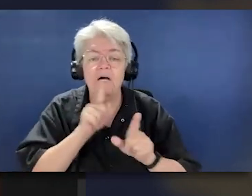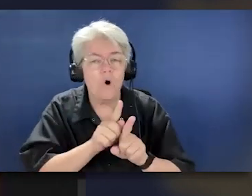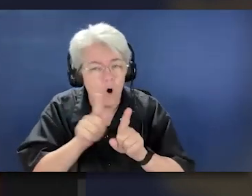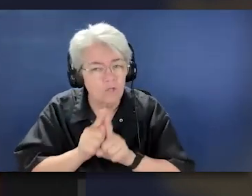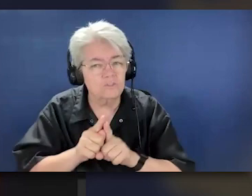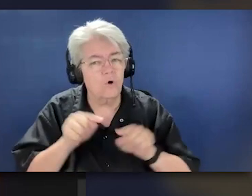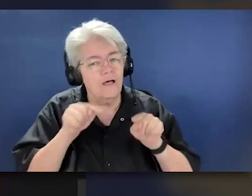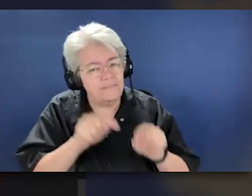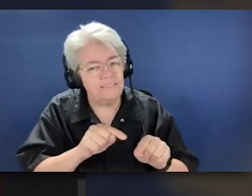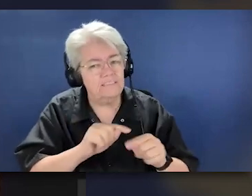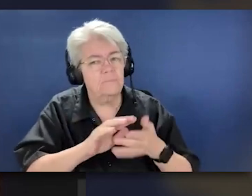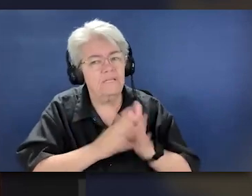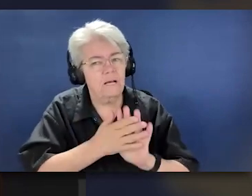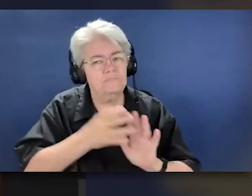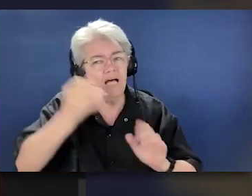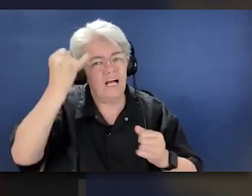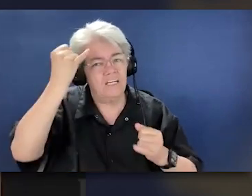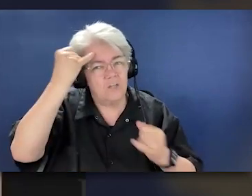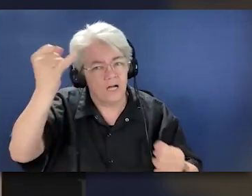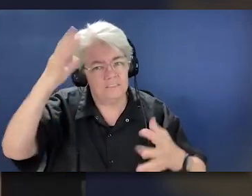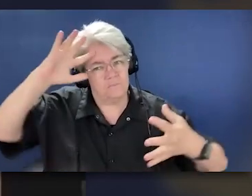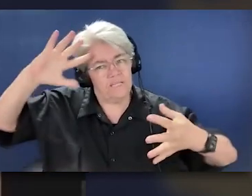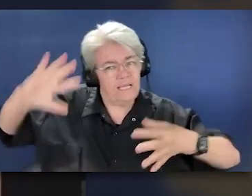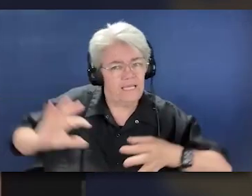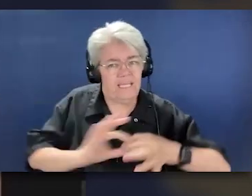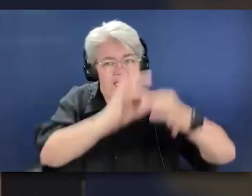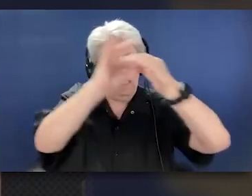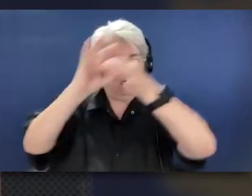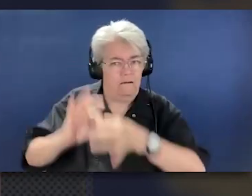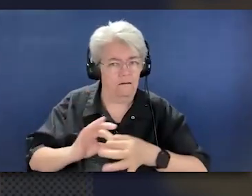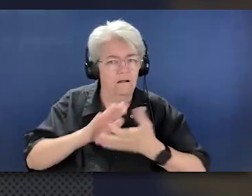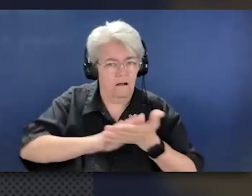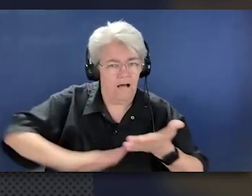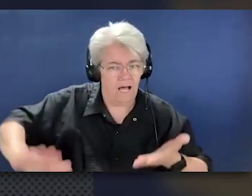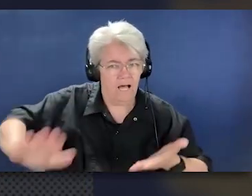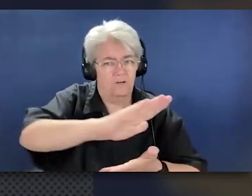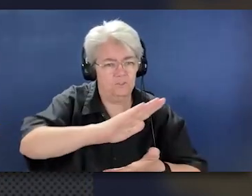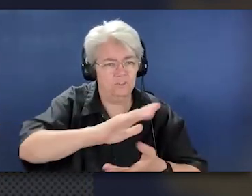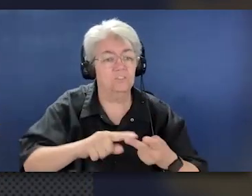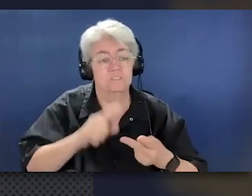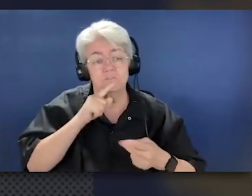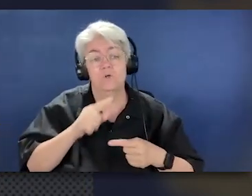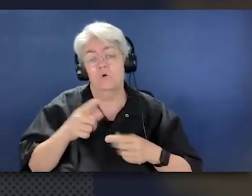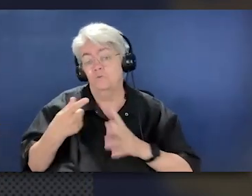as a concept of higher education. So, to start, thank you, Curtis, for the